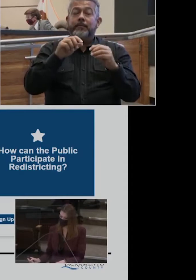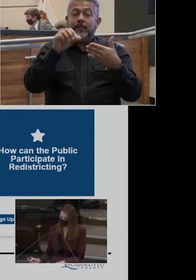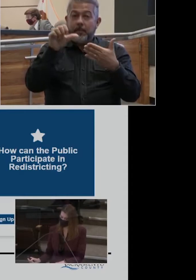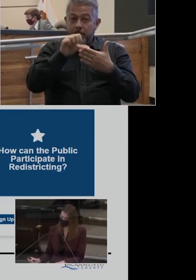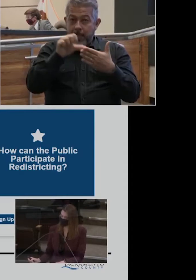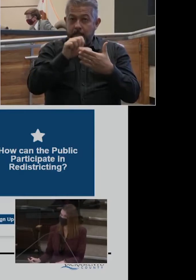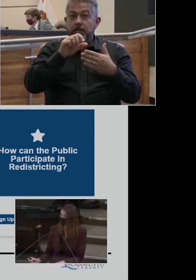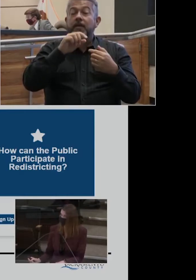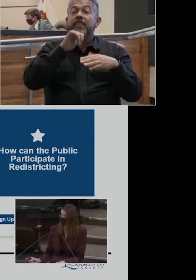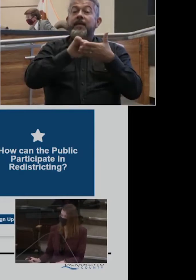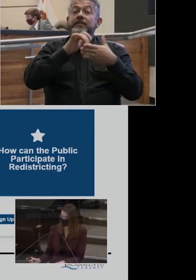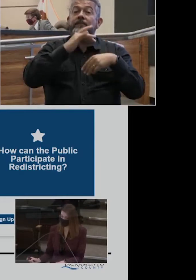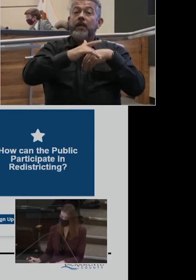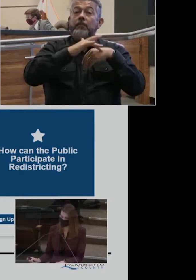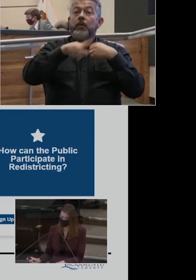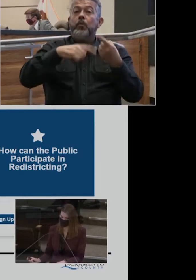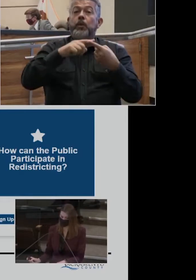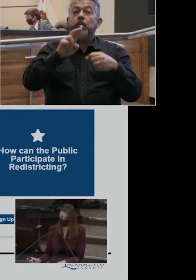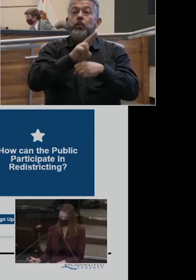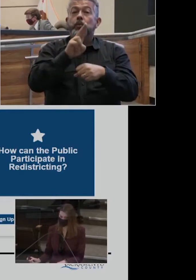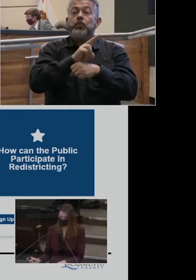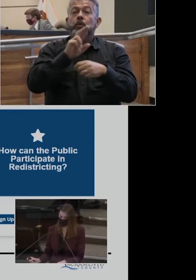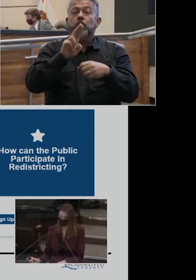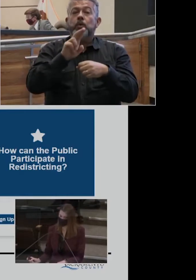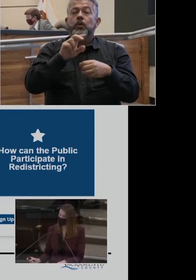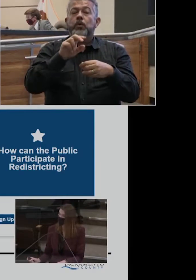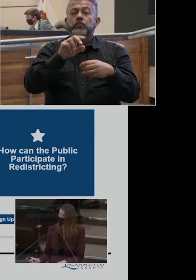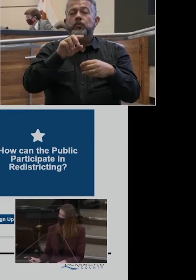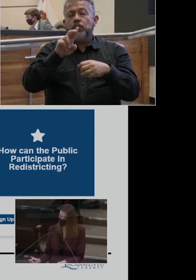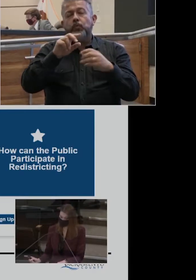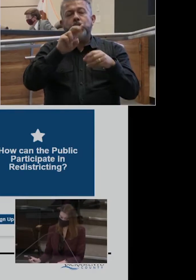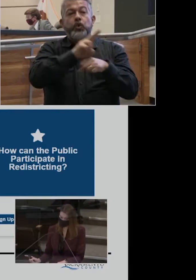WE ADJUSTED SO NAVIGATION PANE IS ALSO AVAILABLE WHEN USERS USE IS ALSO AVAILABLE WHEN USERS USE THE CORRESPONDING BUTTONS, UNDER